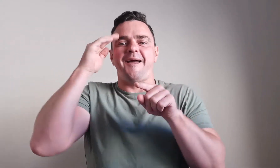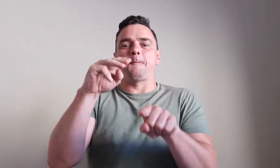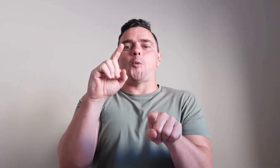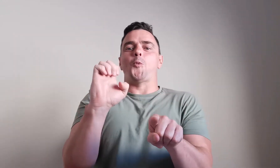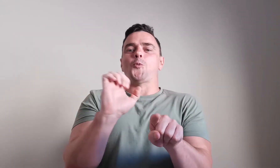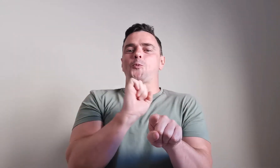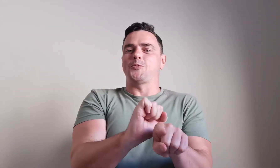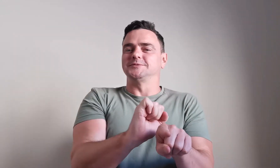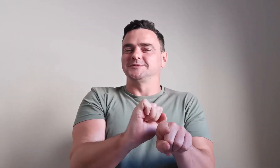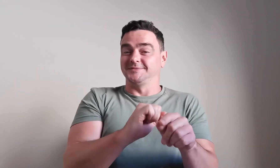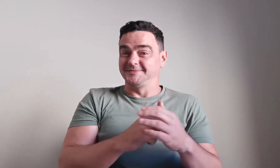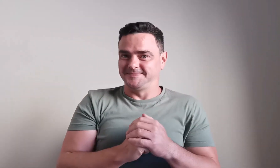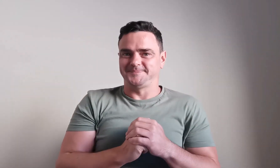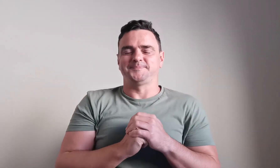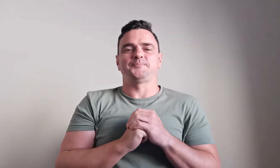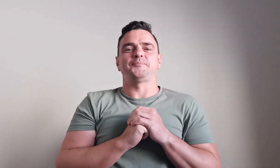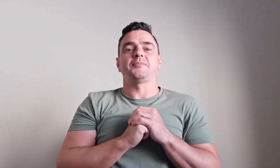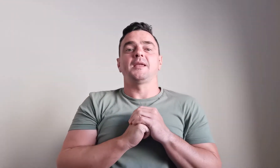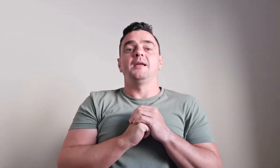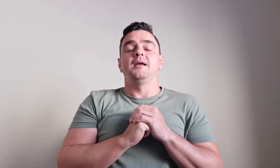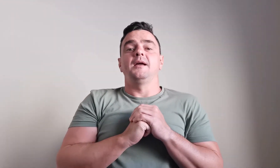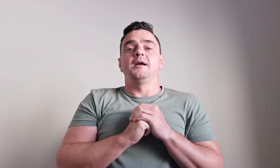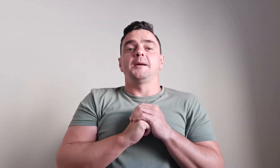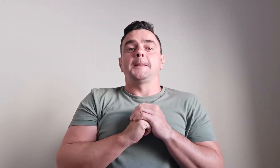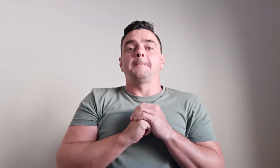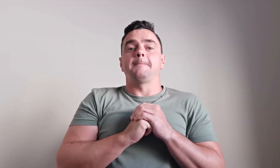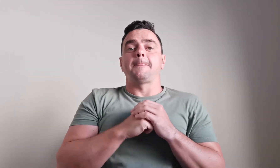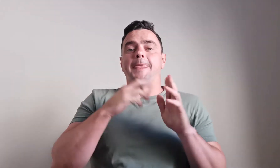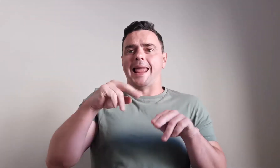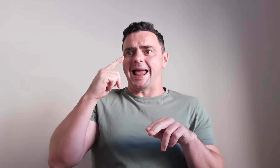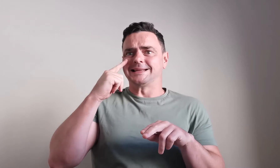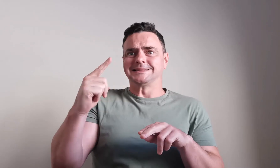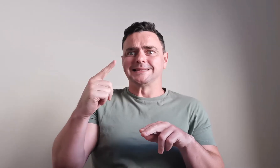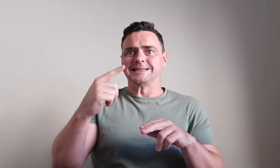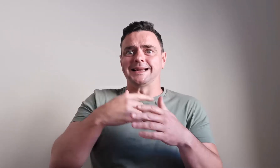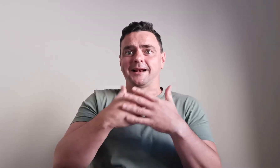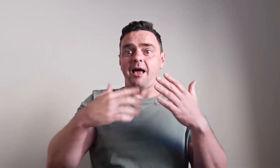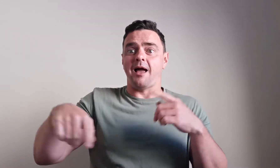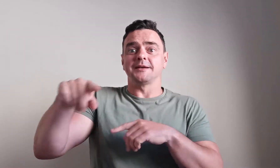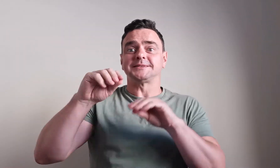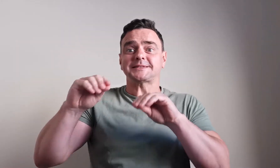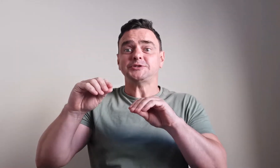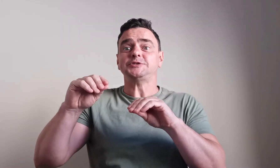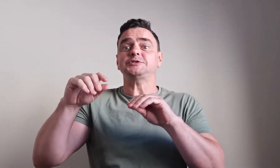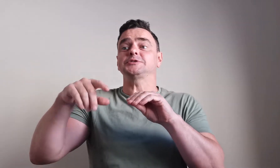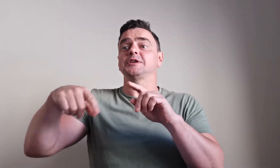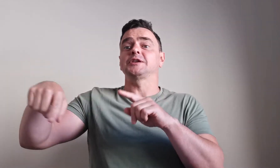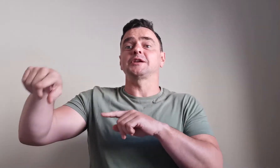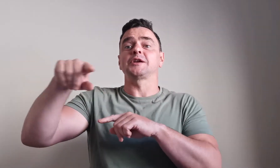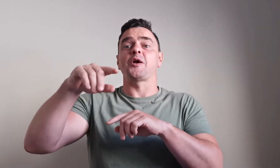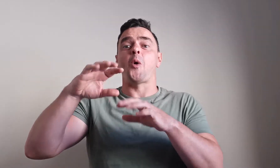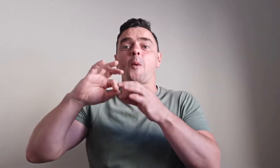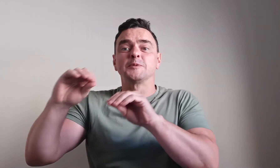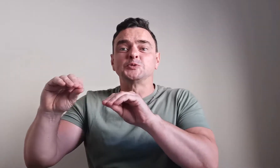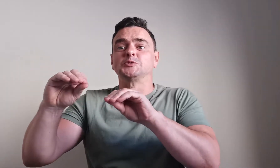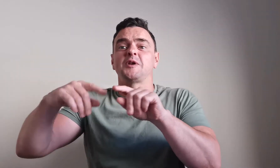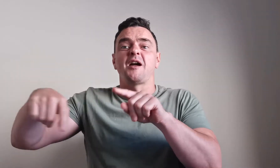understanding of the term becoming embedded. And I can see a lot of teachers, home tutors, and family members using the